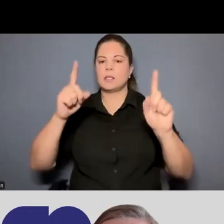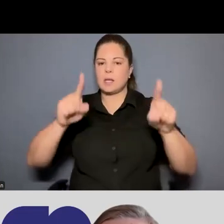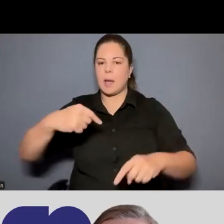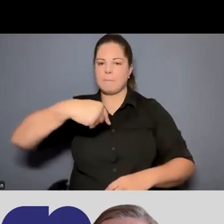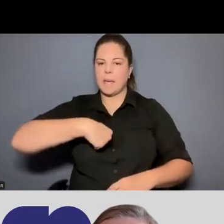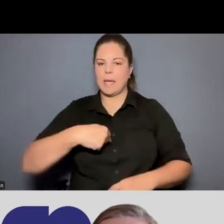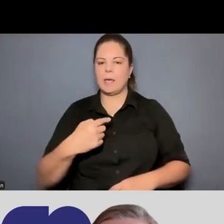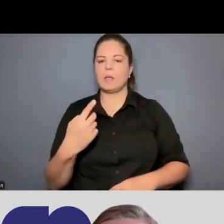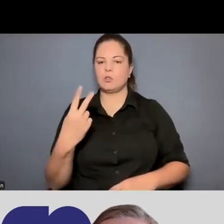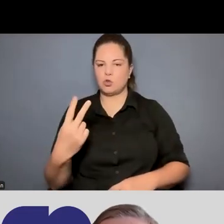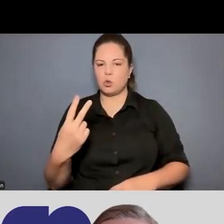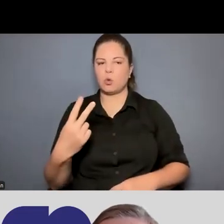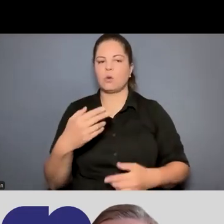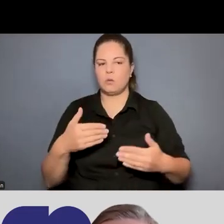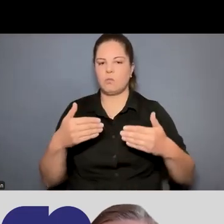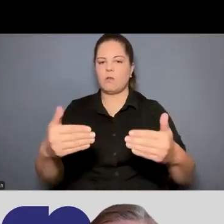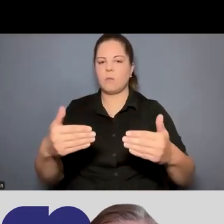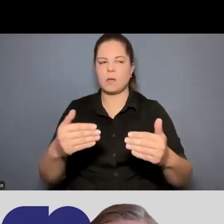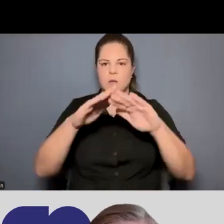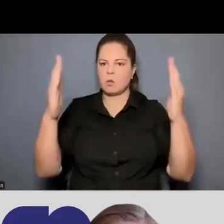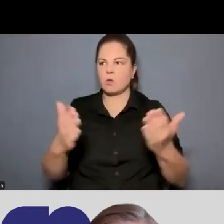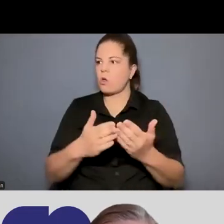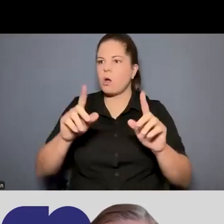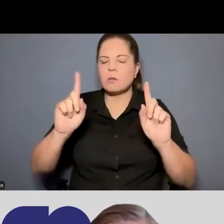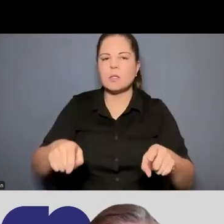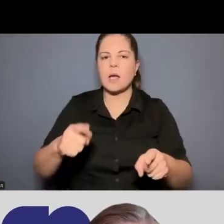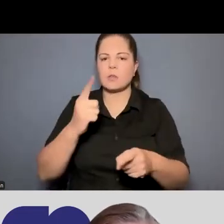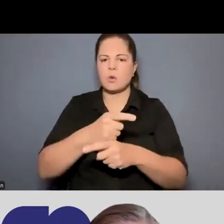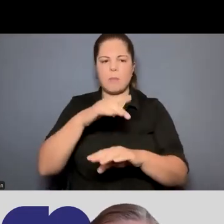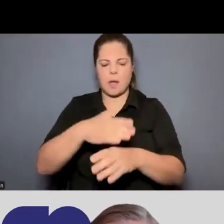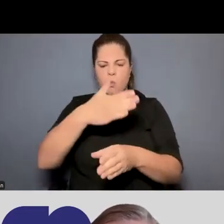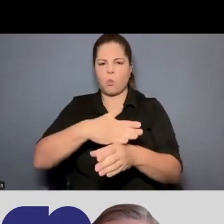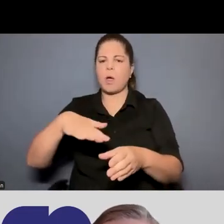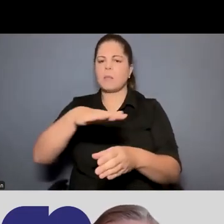movement and sparked a global conversation around workplace sexual harassment.